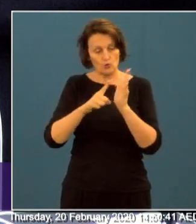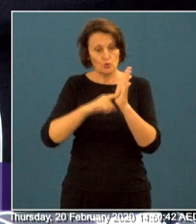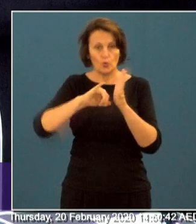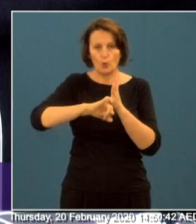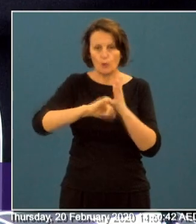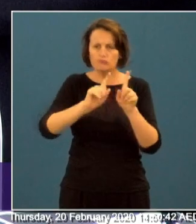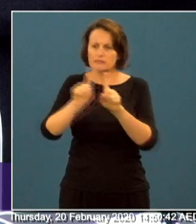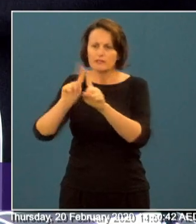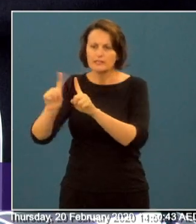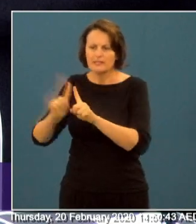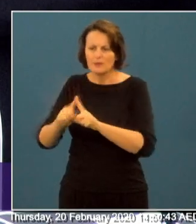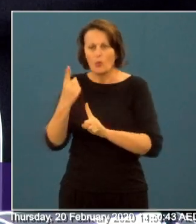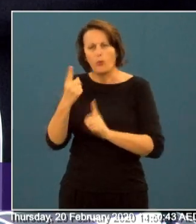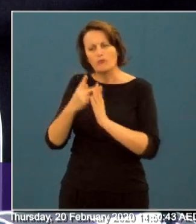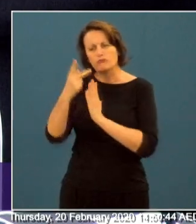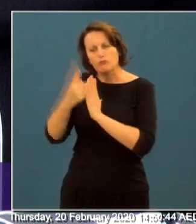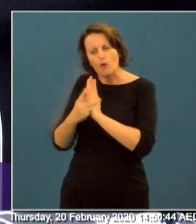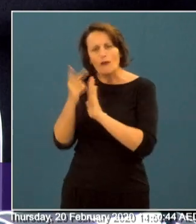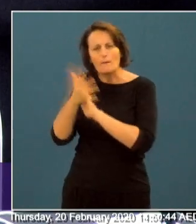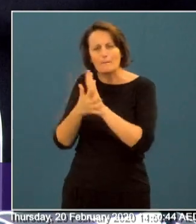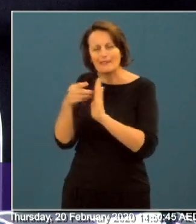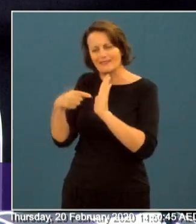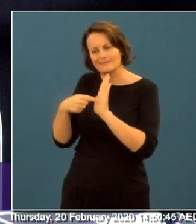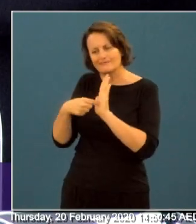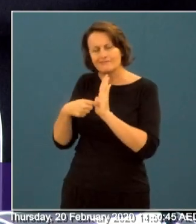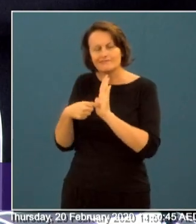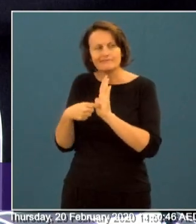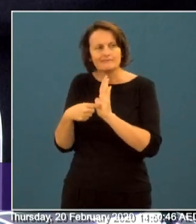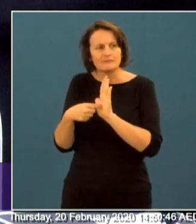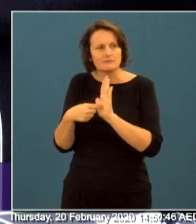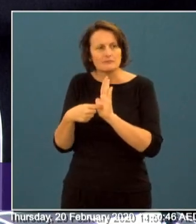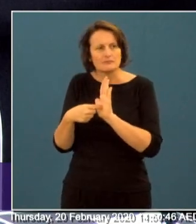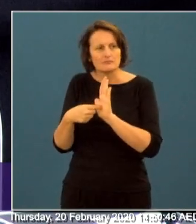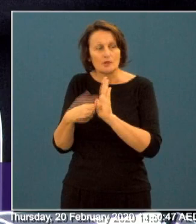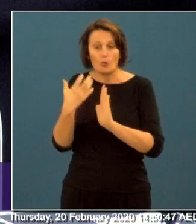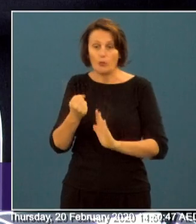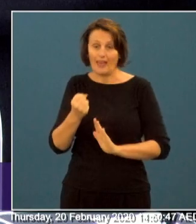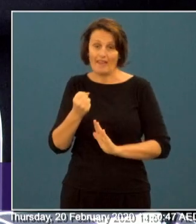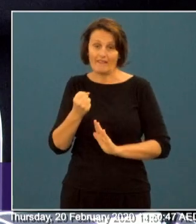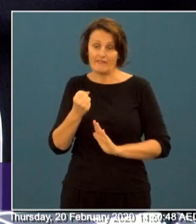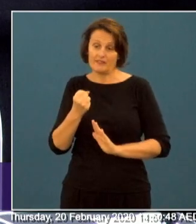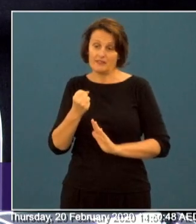which is an innovative program that combines professional development with case management.